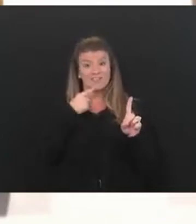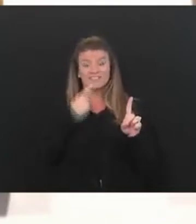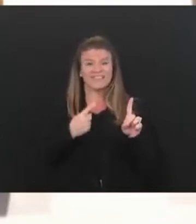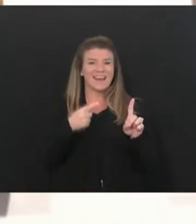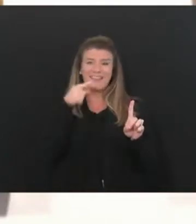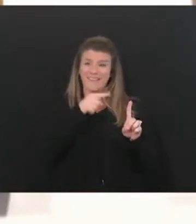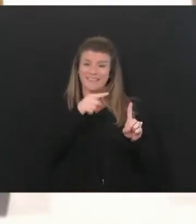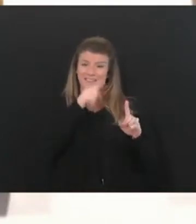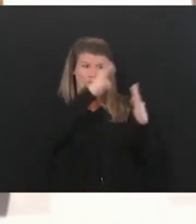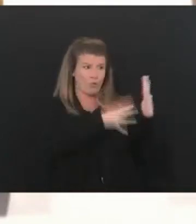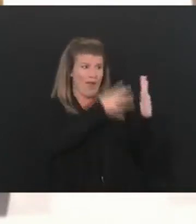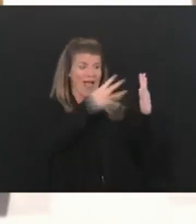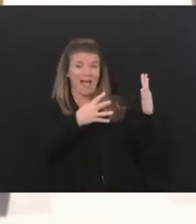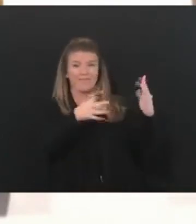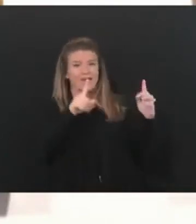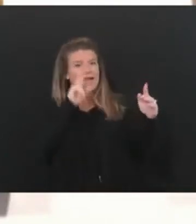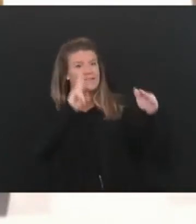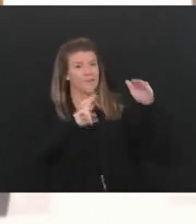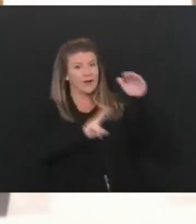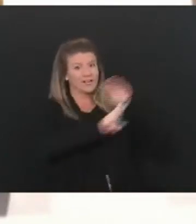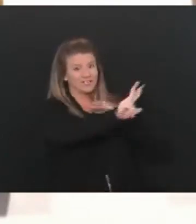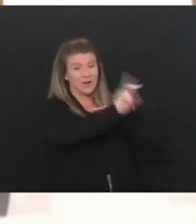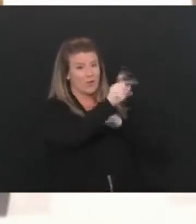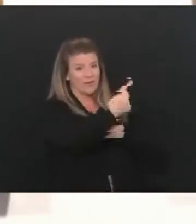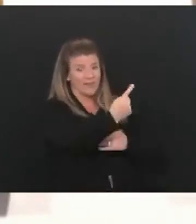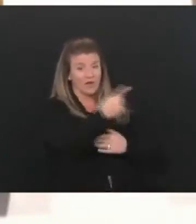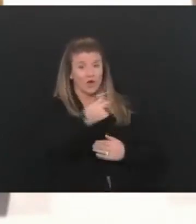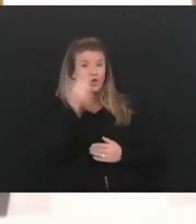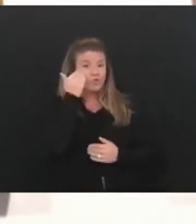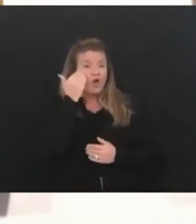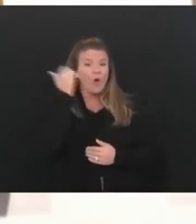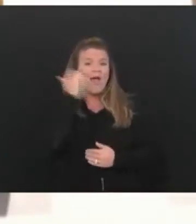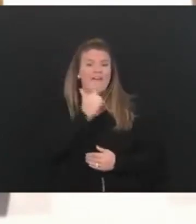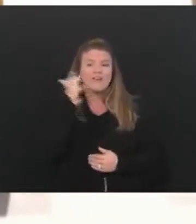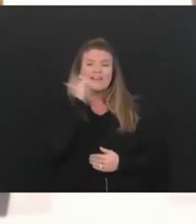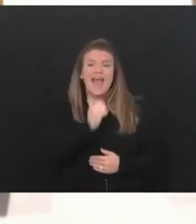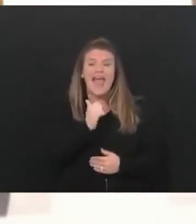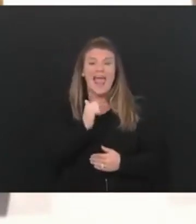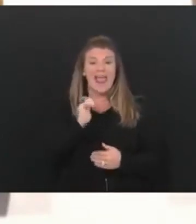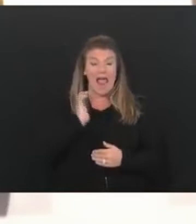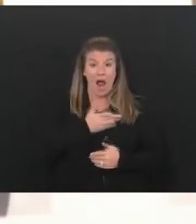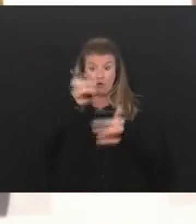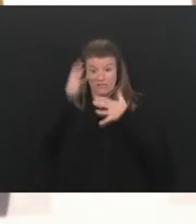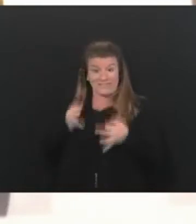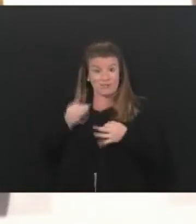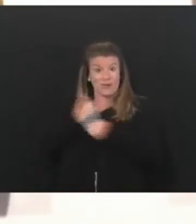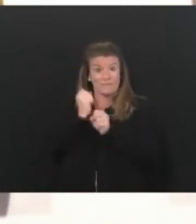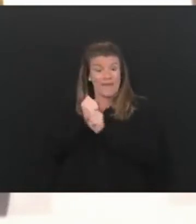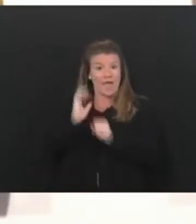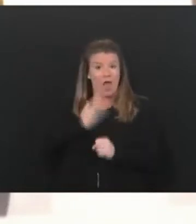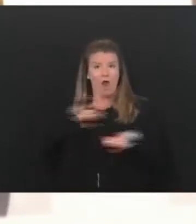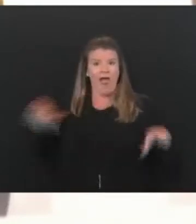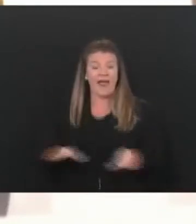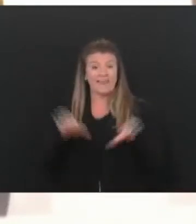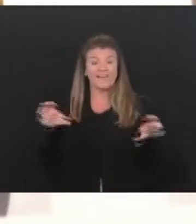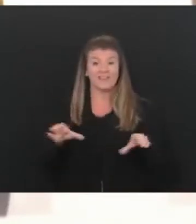THE PROJECTION CURVE IN THE RIGHT DIRECTION. BUT AS THE GOVERNOR SAID, THIS IS JUST A PROJECTION, AND WE